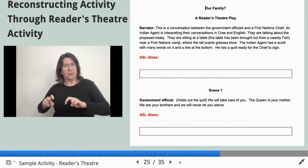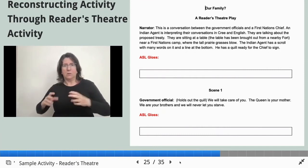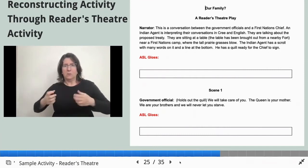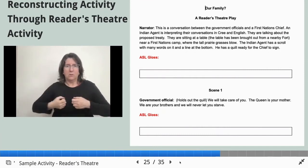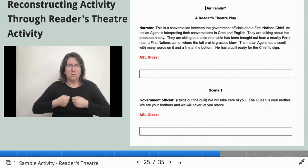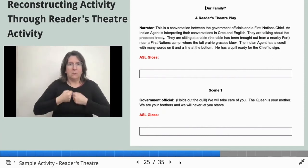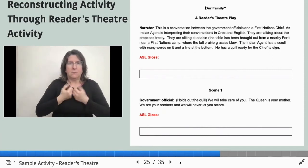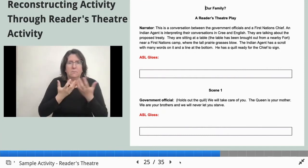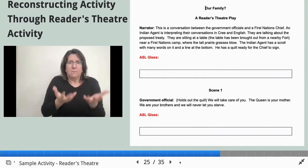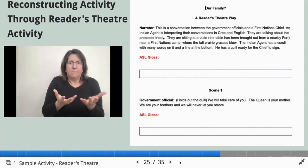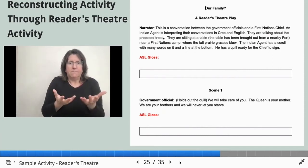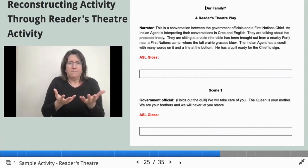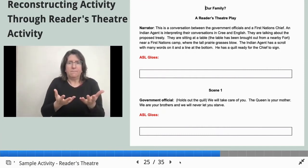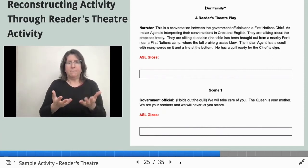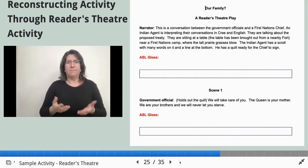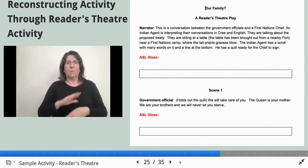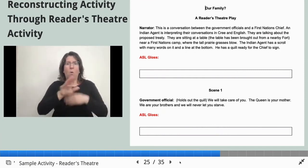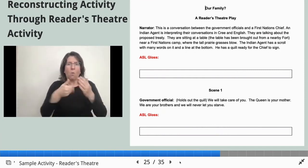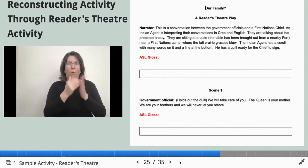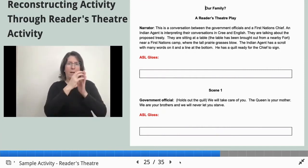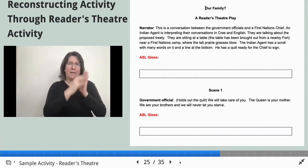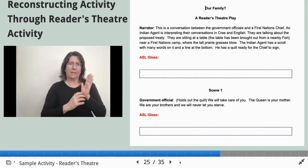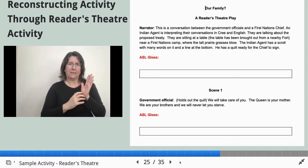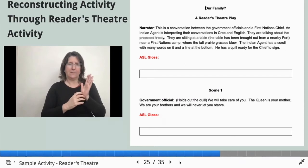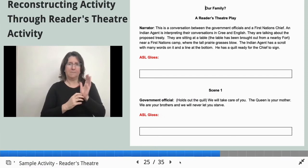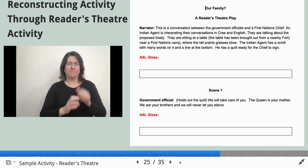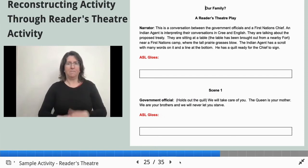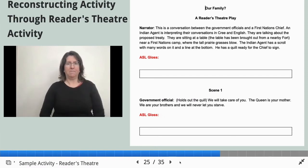the meaning of the whole text . . . they created their reconstruction!